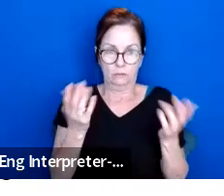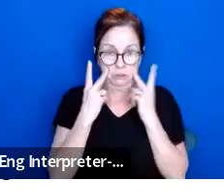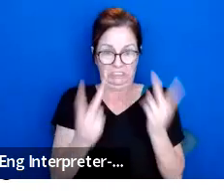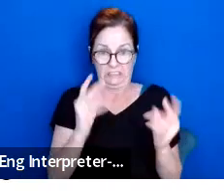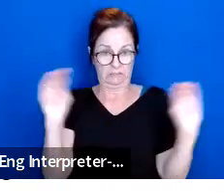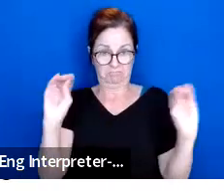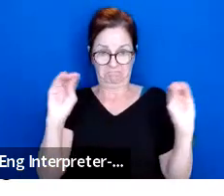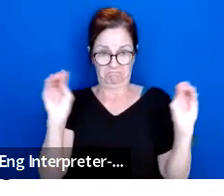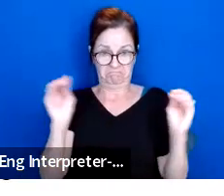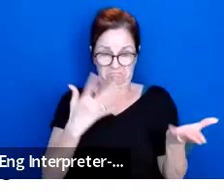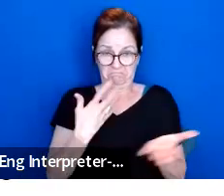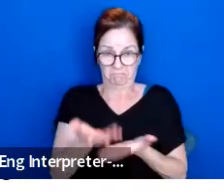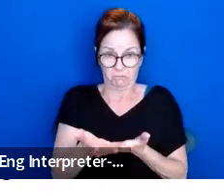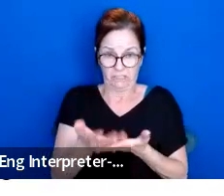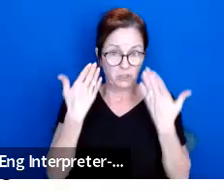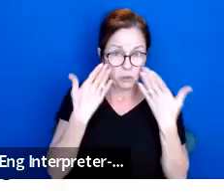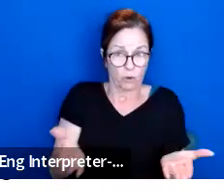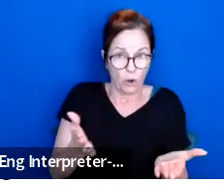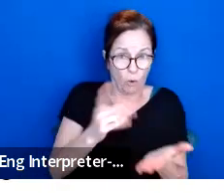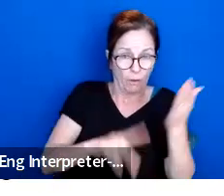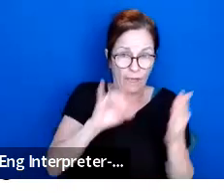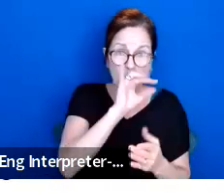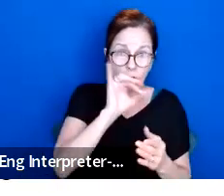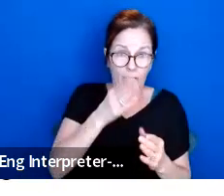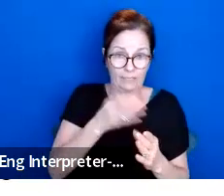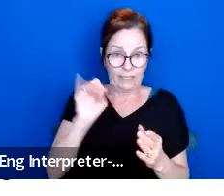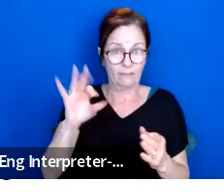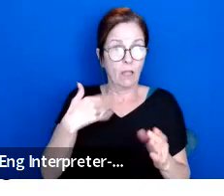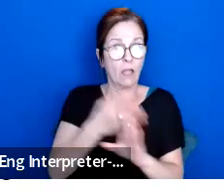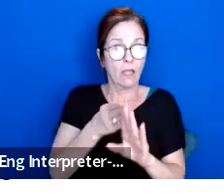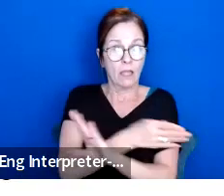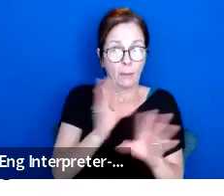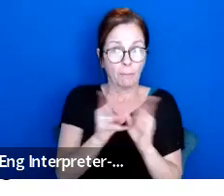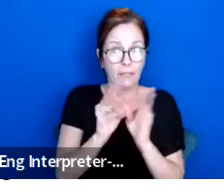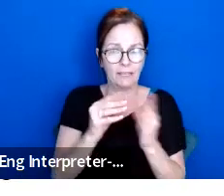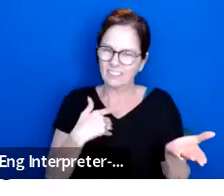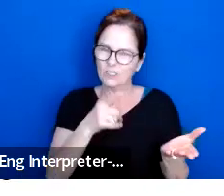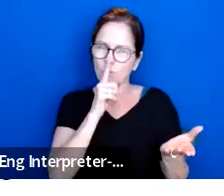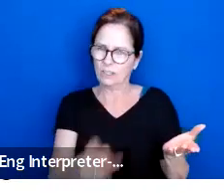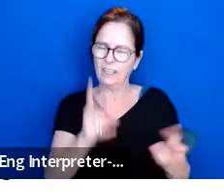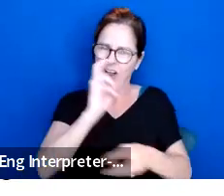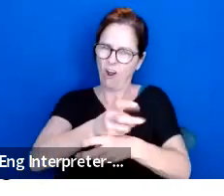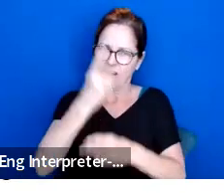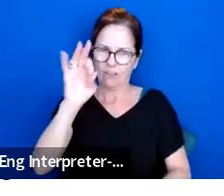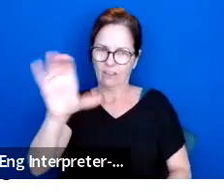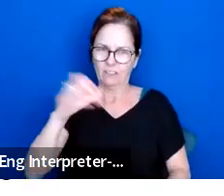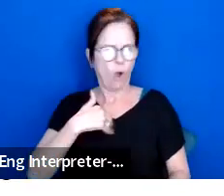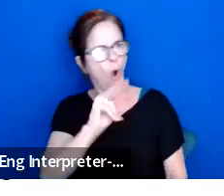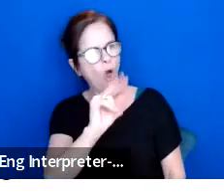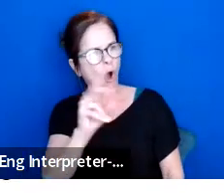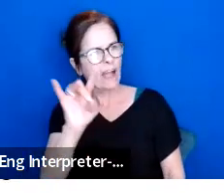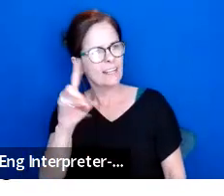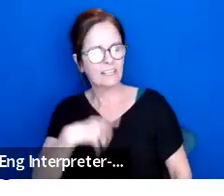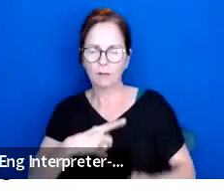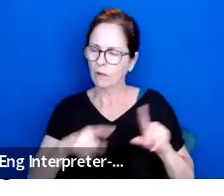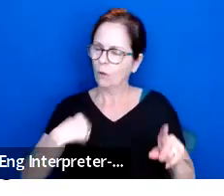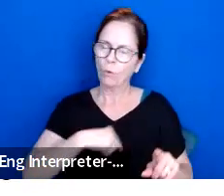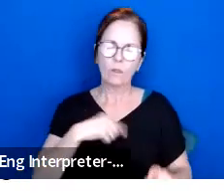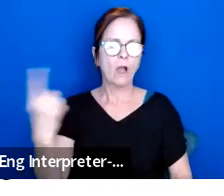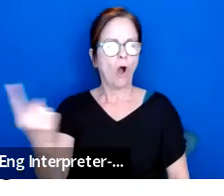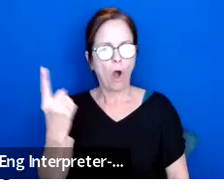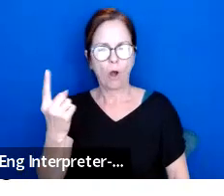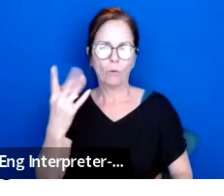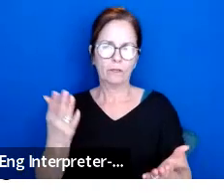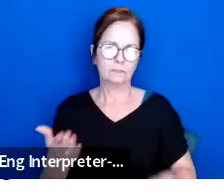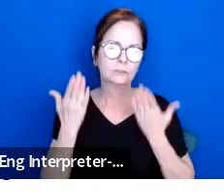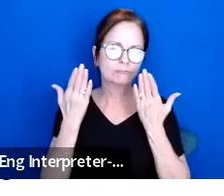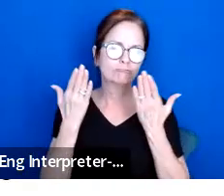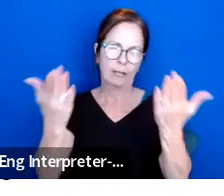It would be really hard for the review. To refute. So we've always recommended that it's that this walkthrough is non punitive.